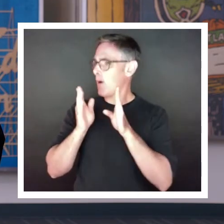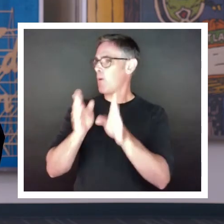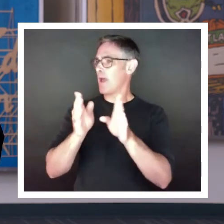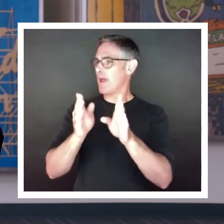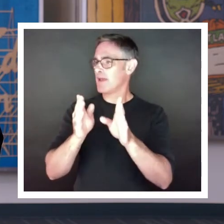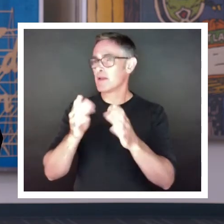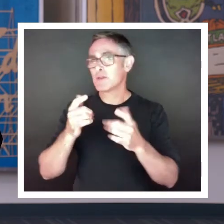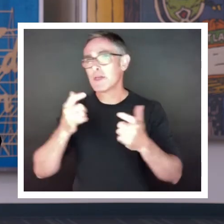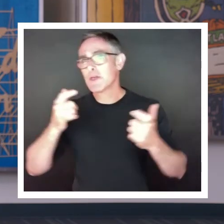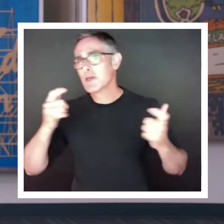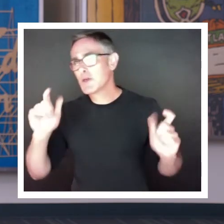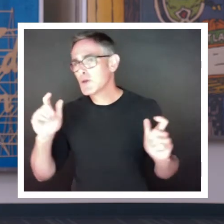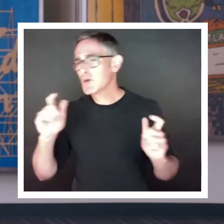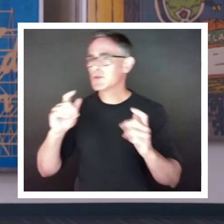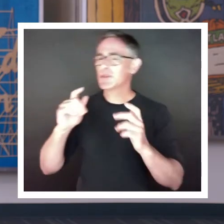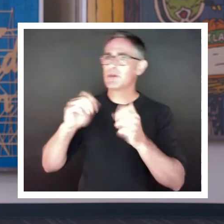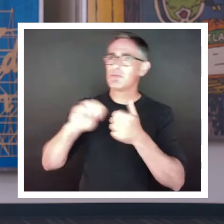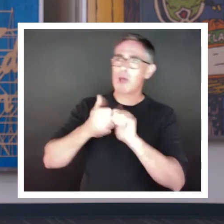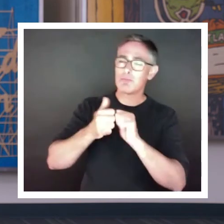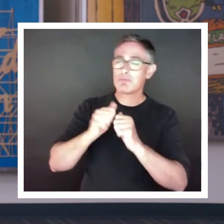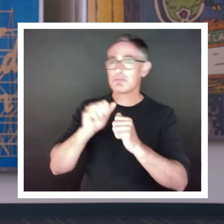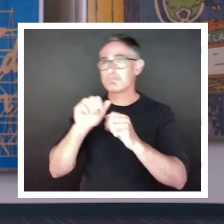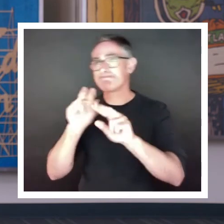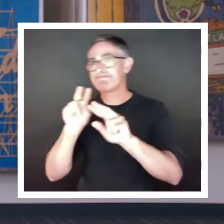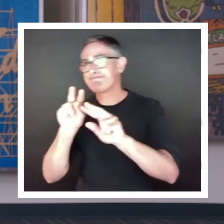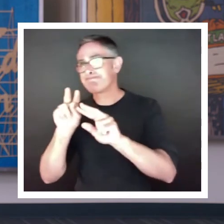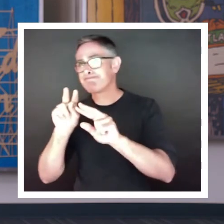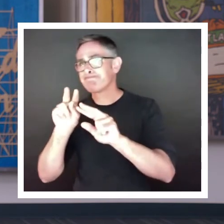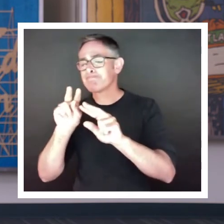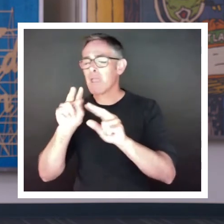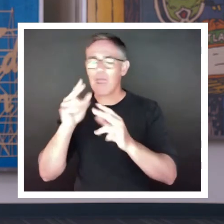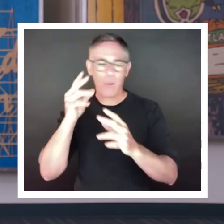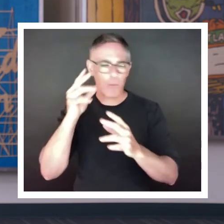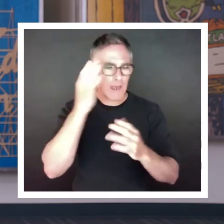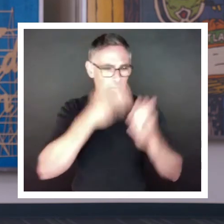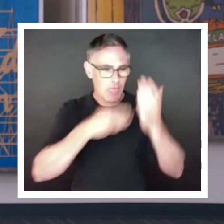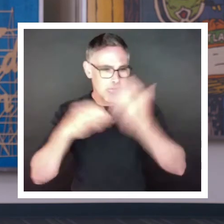so much so that we miss the ants hiding out in plain sight.